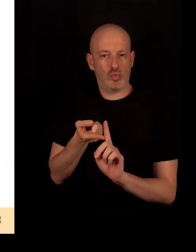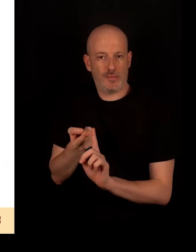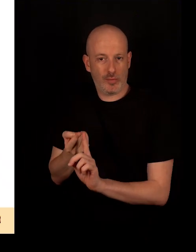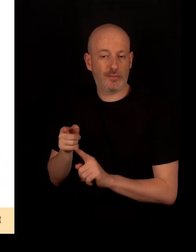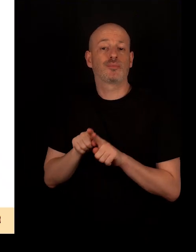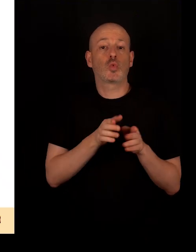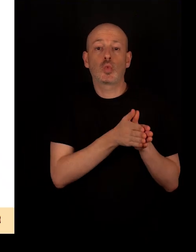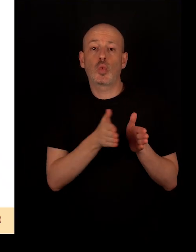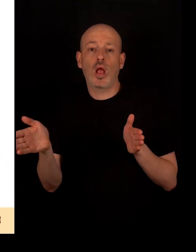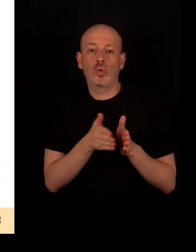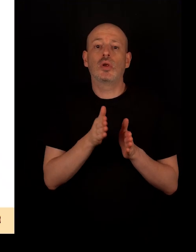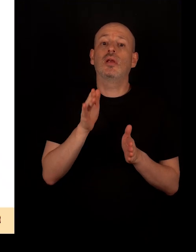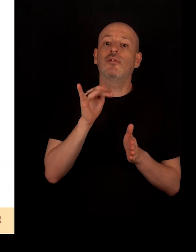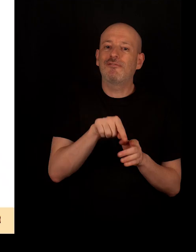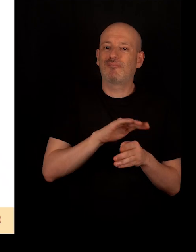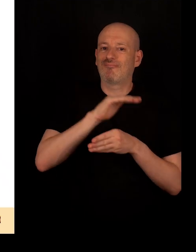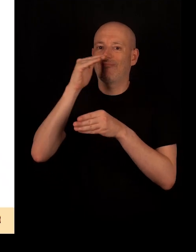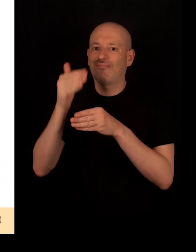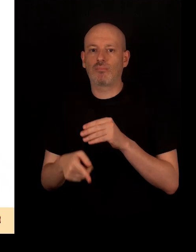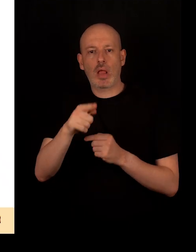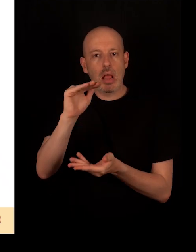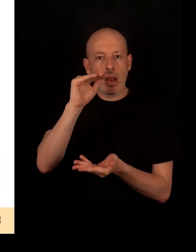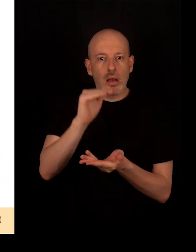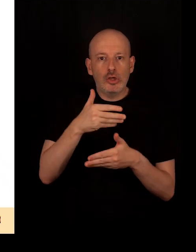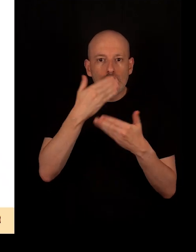And then in the duration, if in the end you have less days